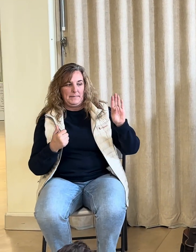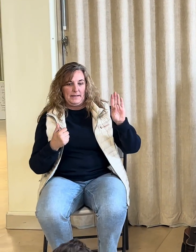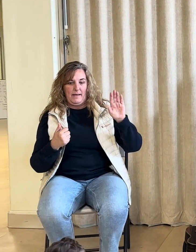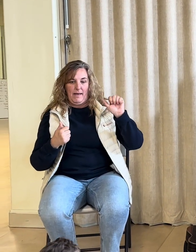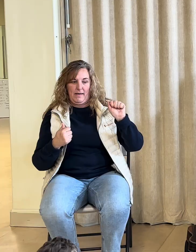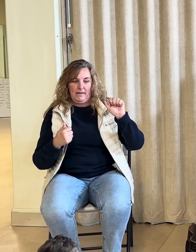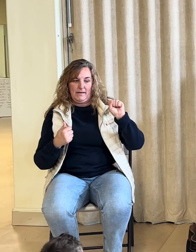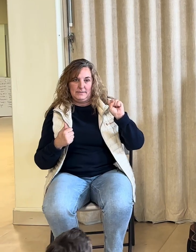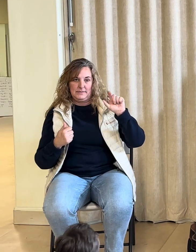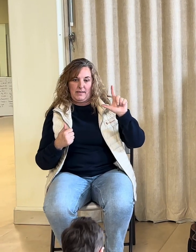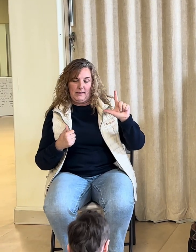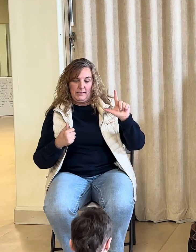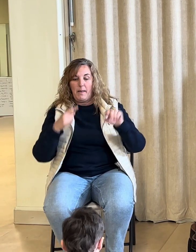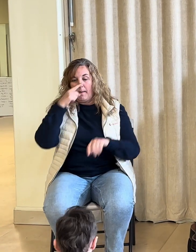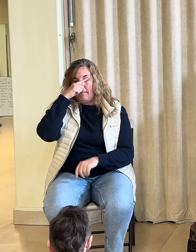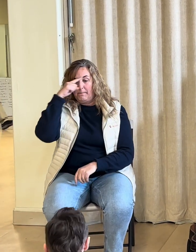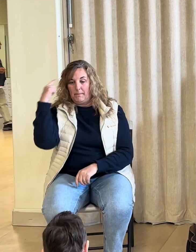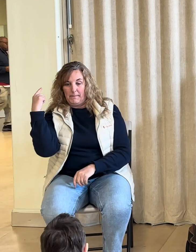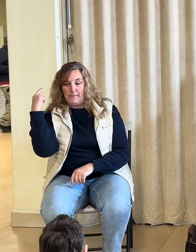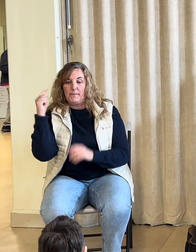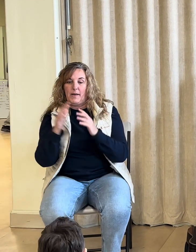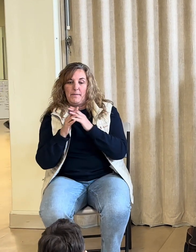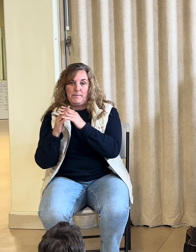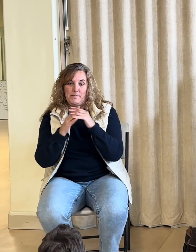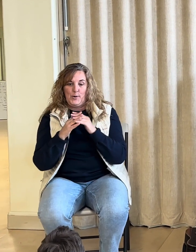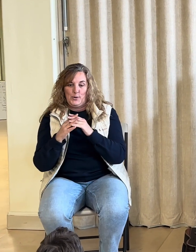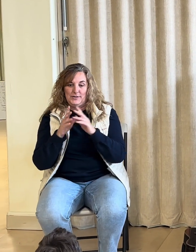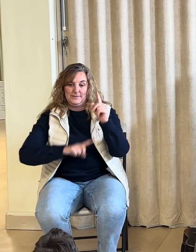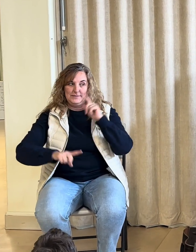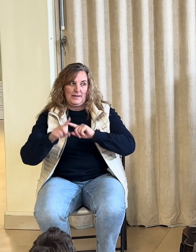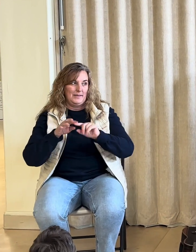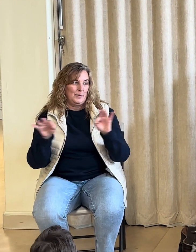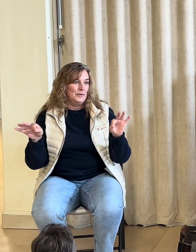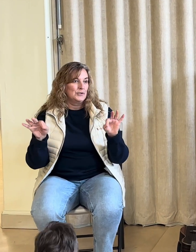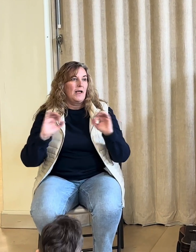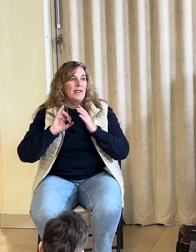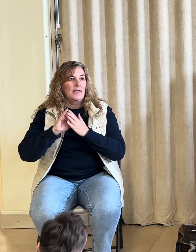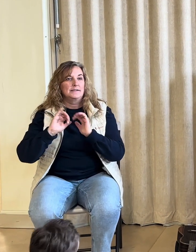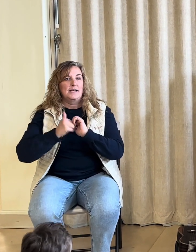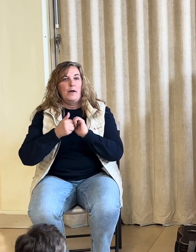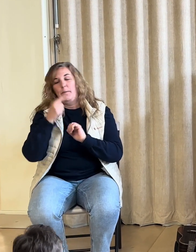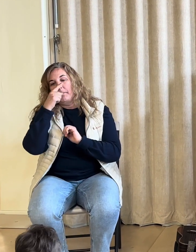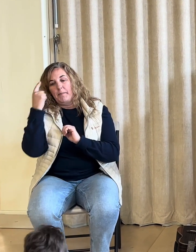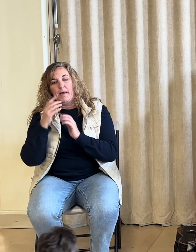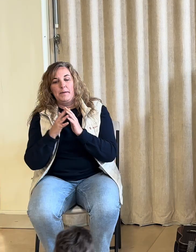which stands for Black American Sign Language. And it is how Black Americans got access to